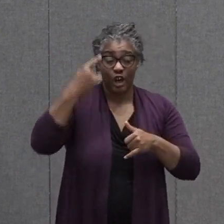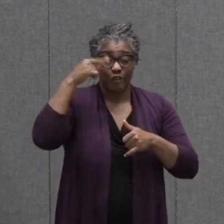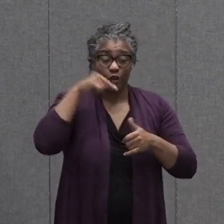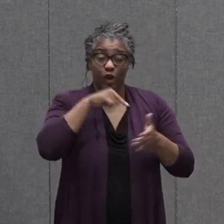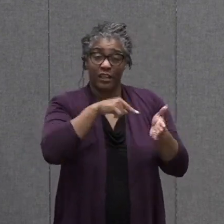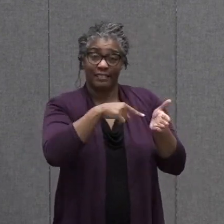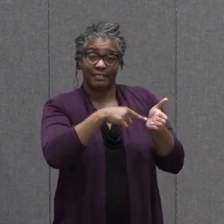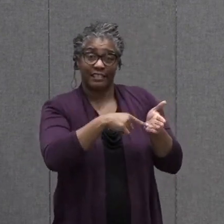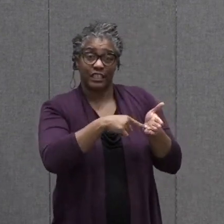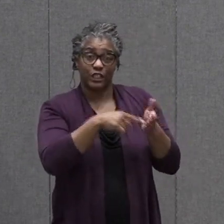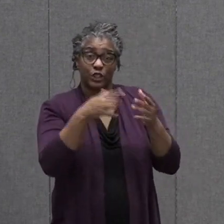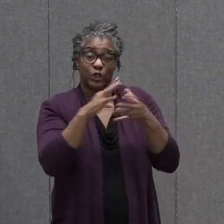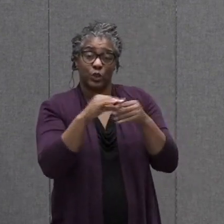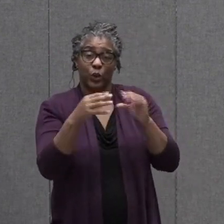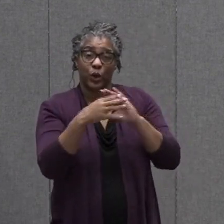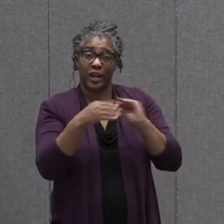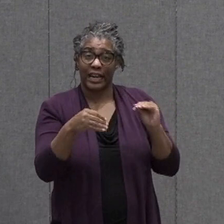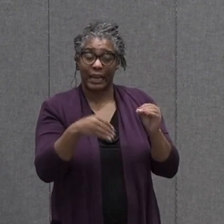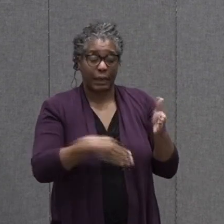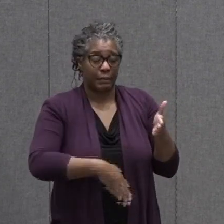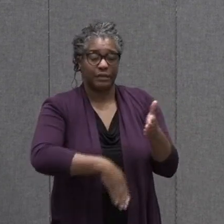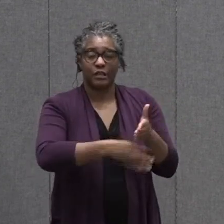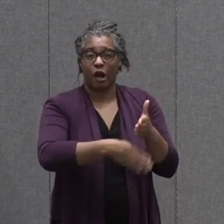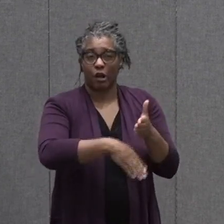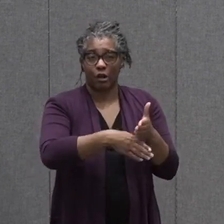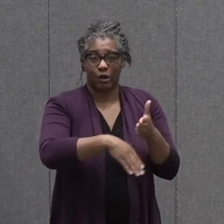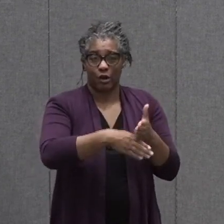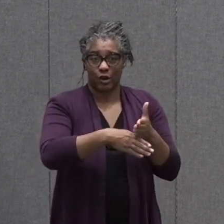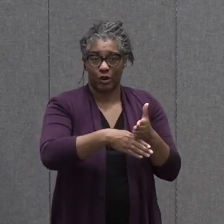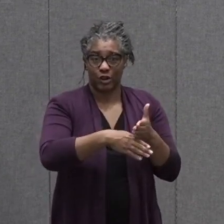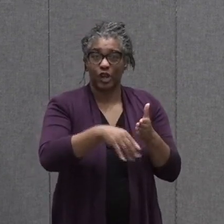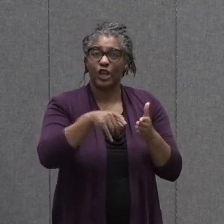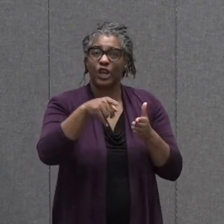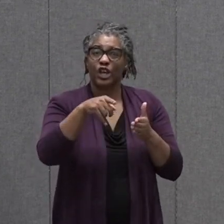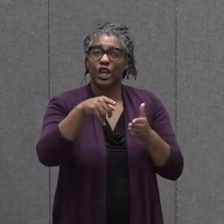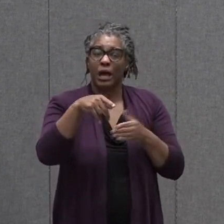In your mind, what's something that you like to play? Think about it.